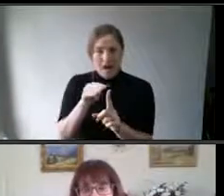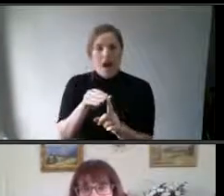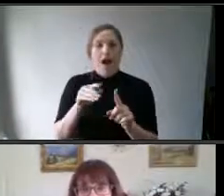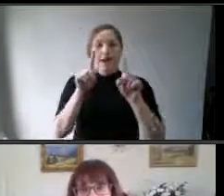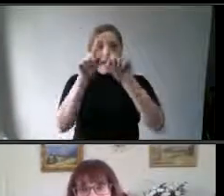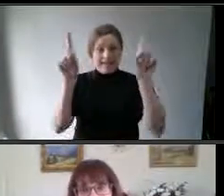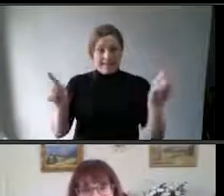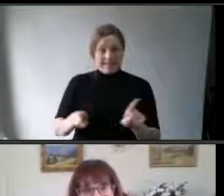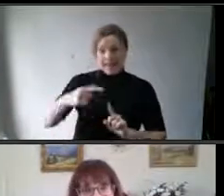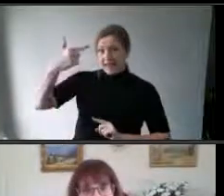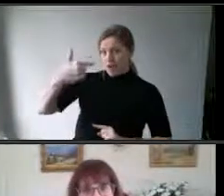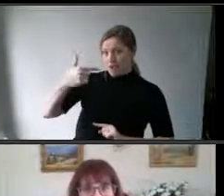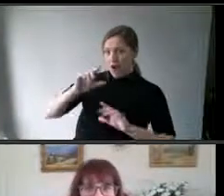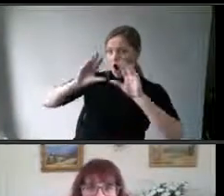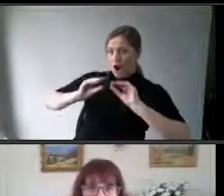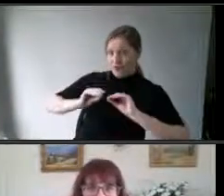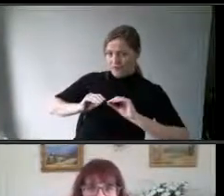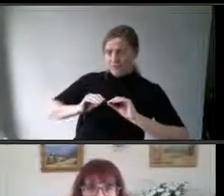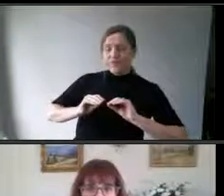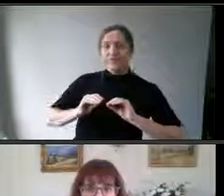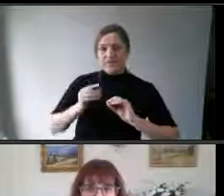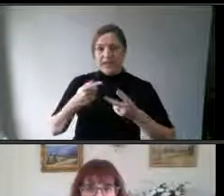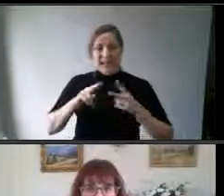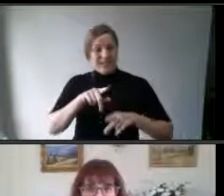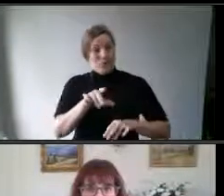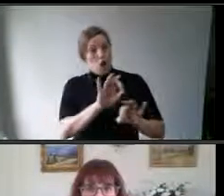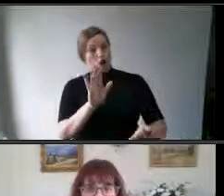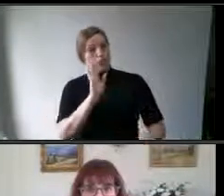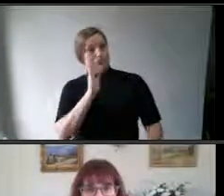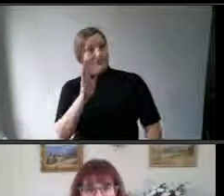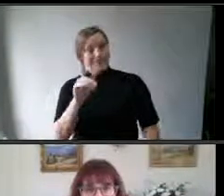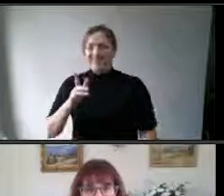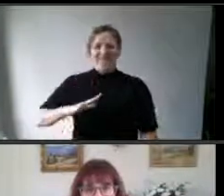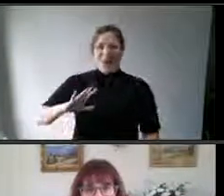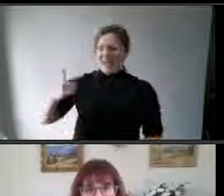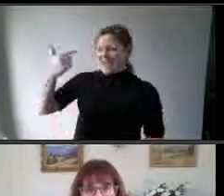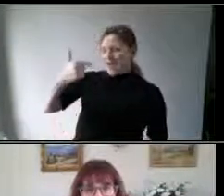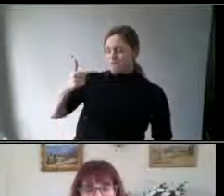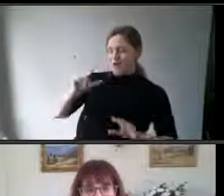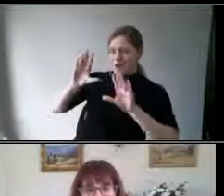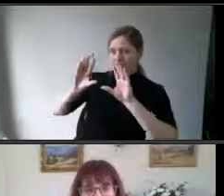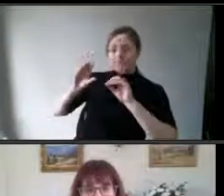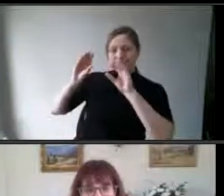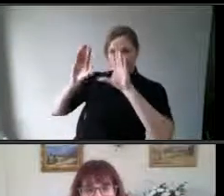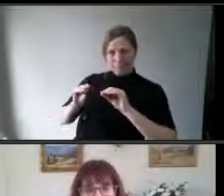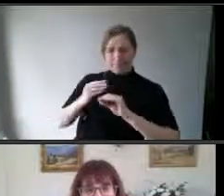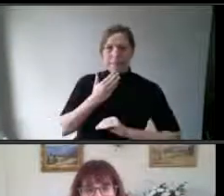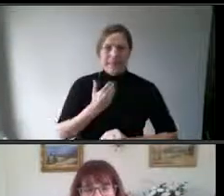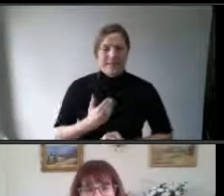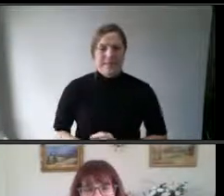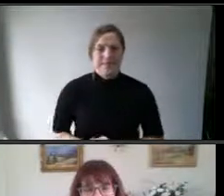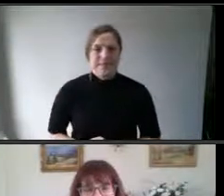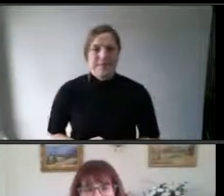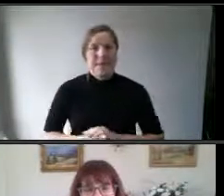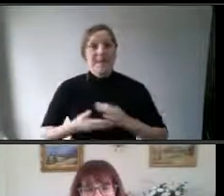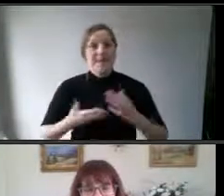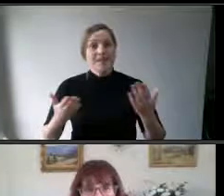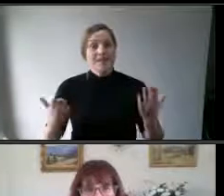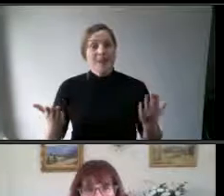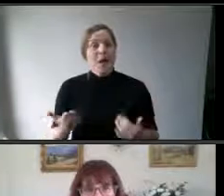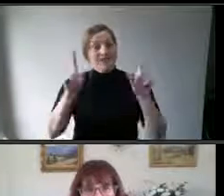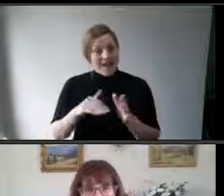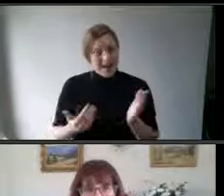if you're not a presenter that would be great um okay sorry to begin um i'd like to properly start